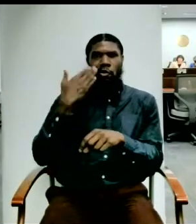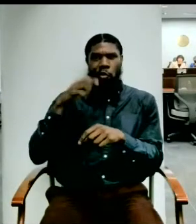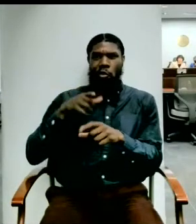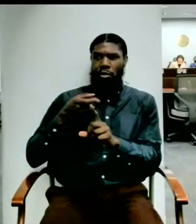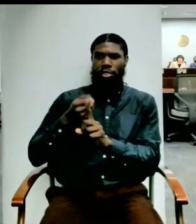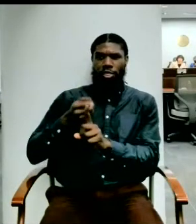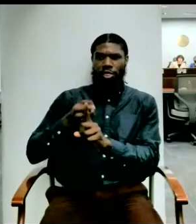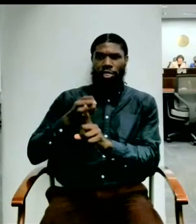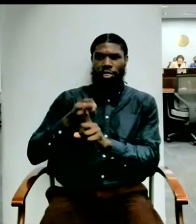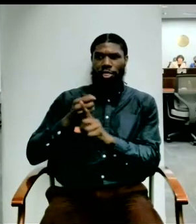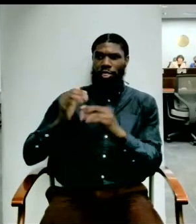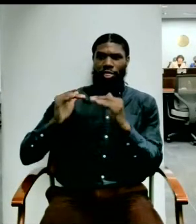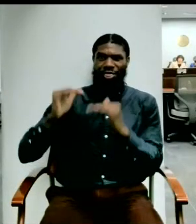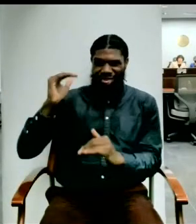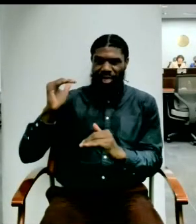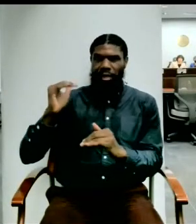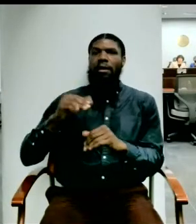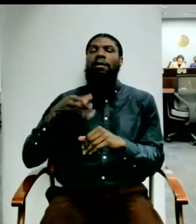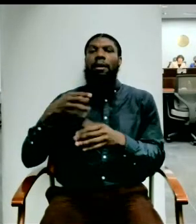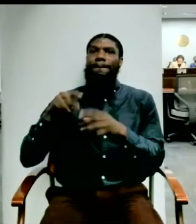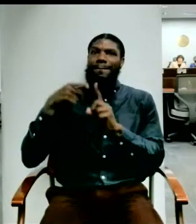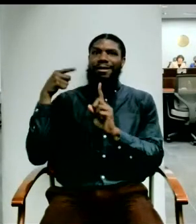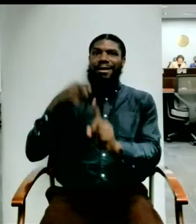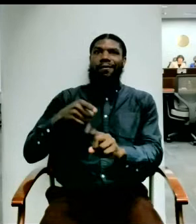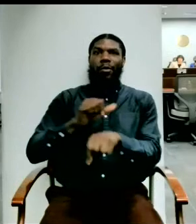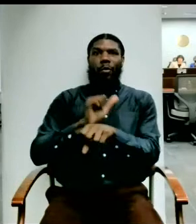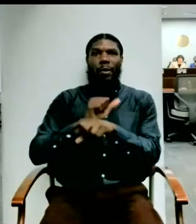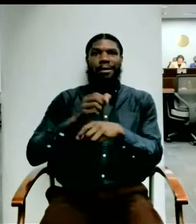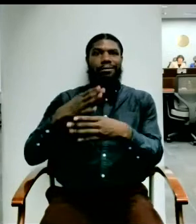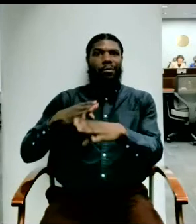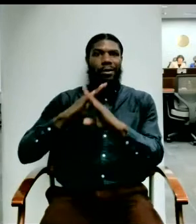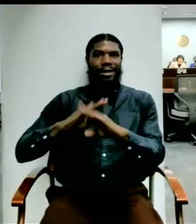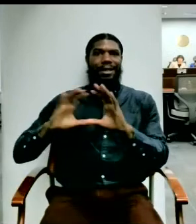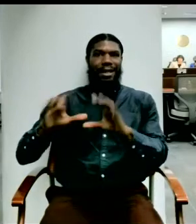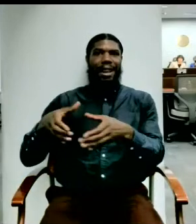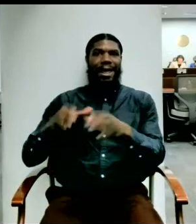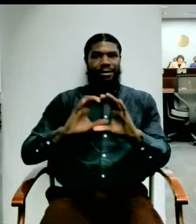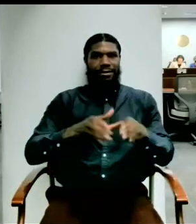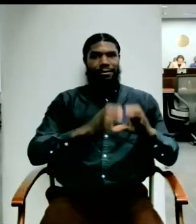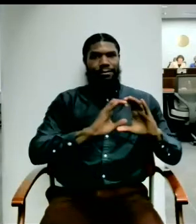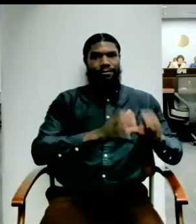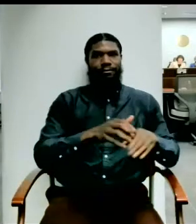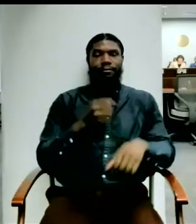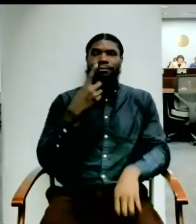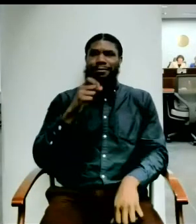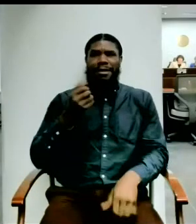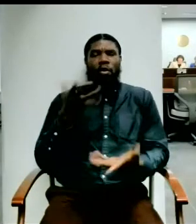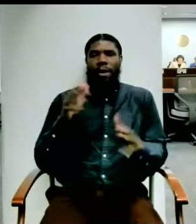of workers in protected classes. Is a good use of the scarce resources that I know you have.